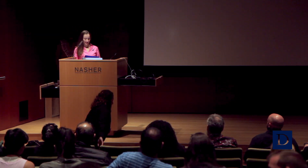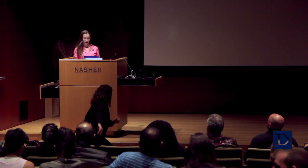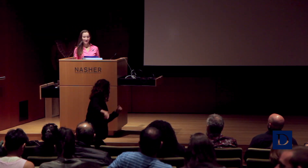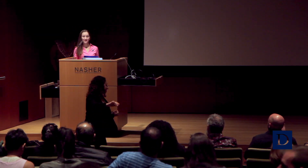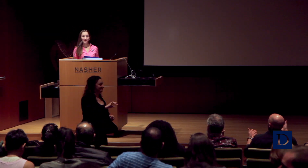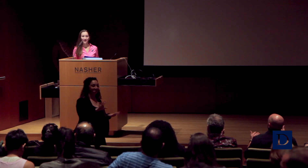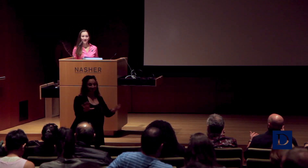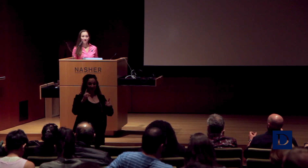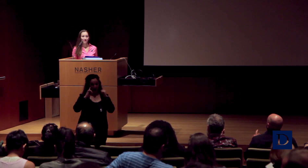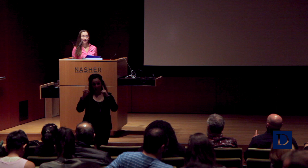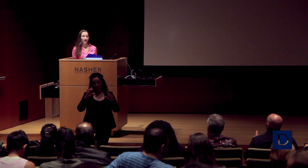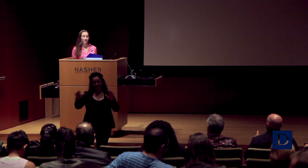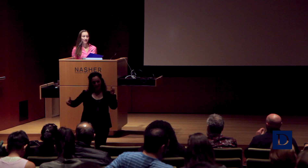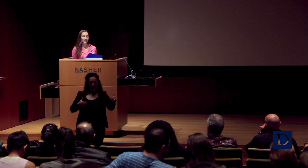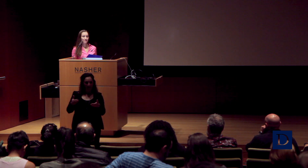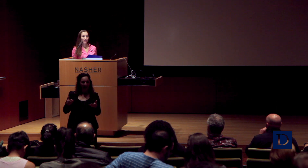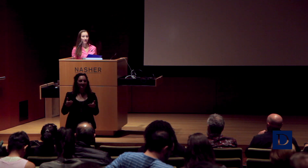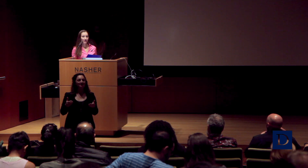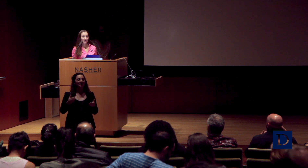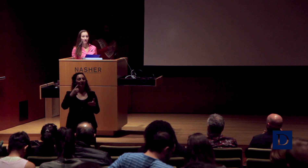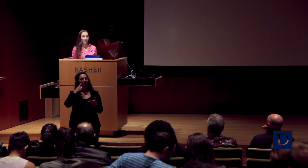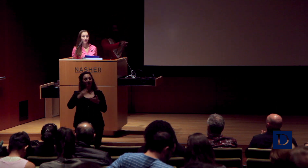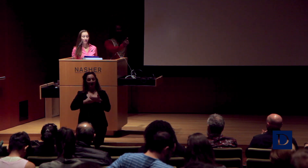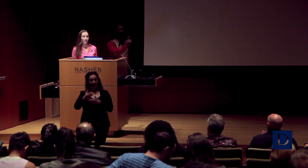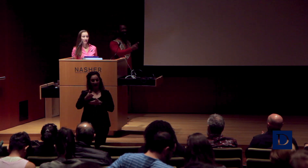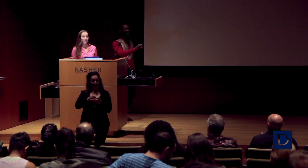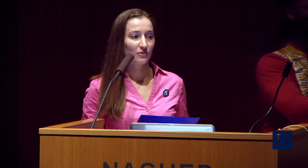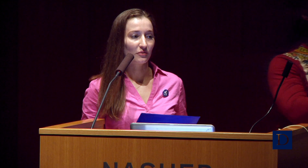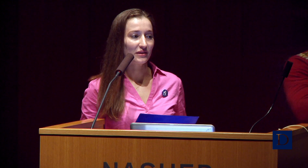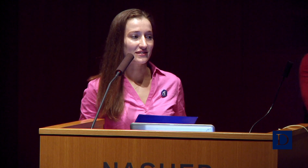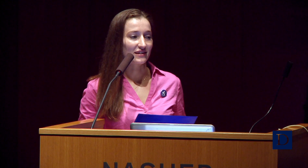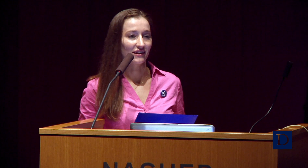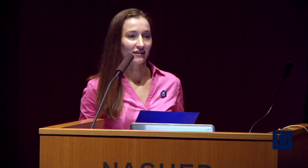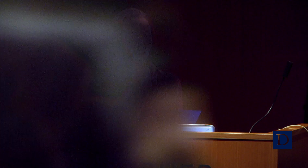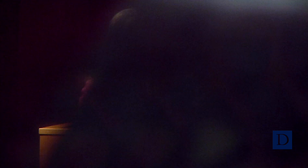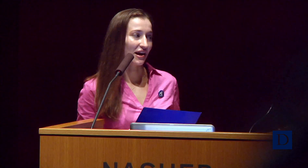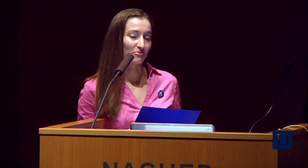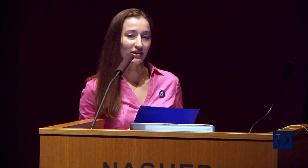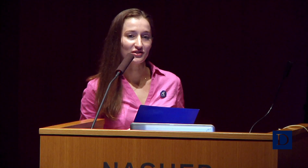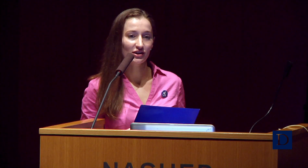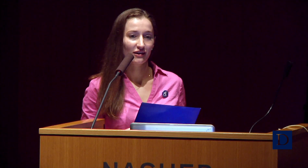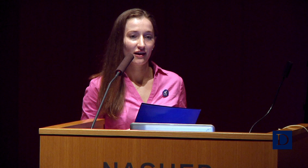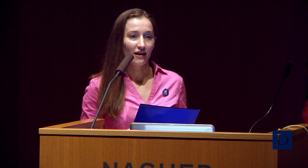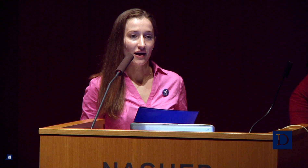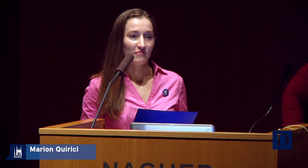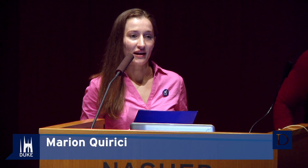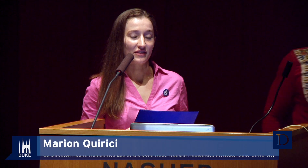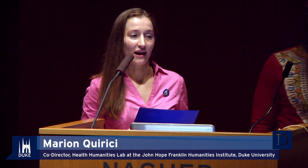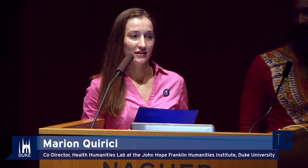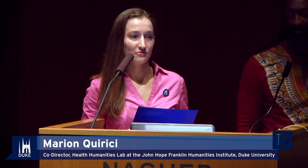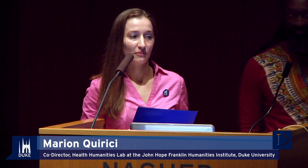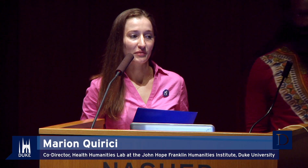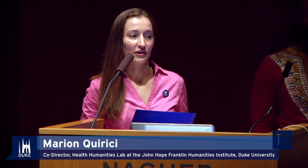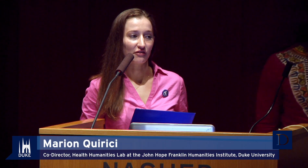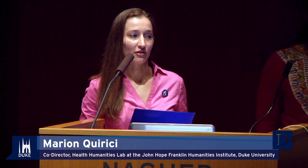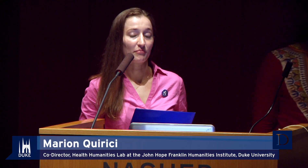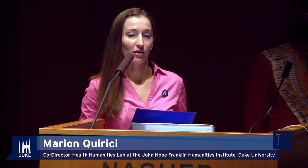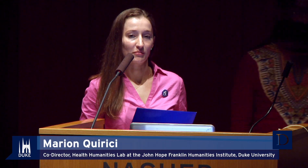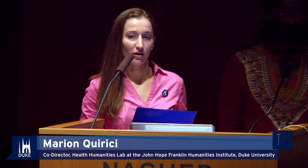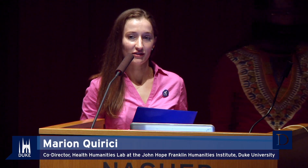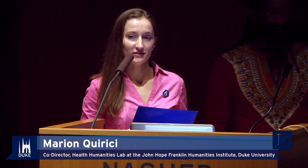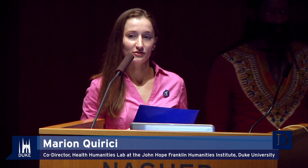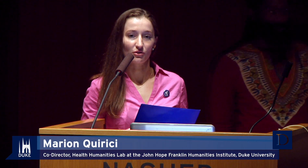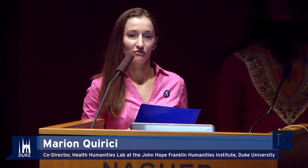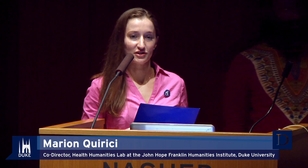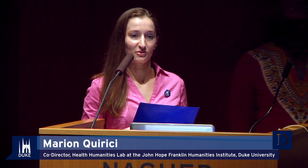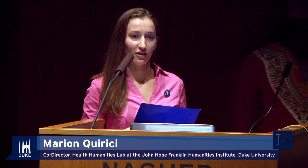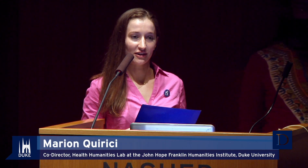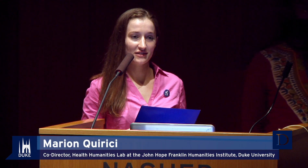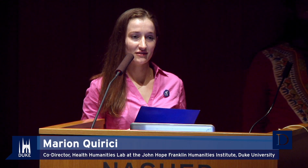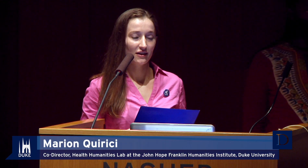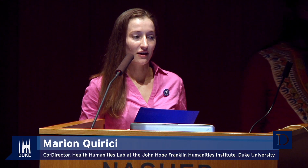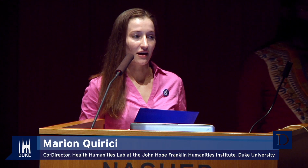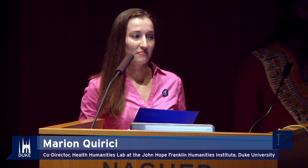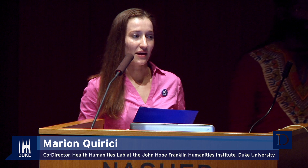So for the next part of our program, we will be seeing Antoine Hunter, and at the end we will be hearing from Barbara Barnes, a local visual artist.